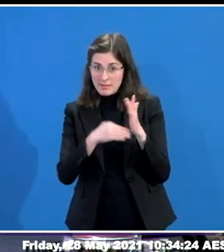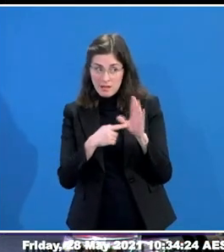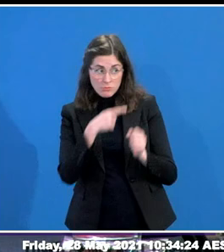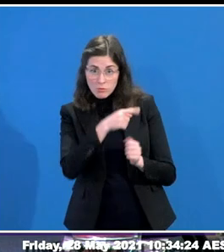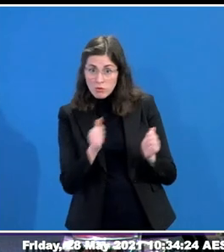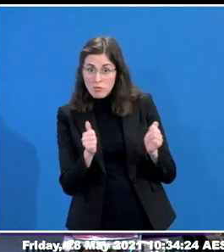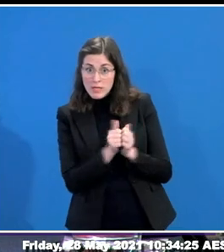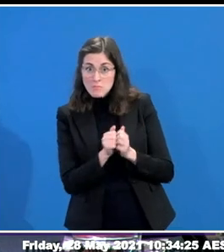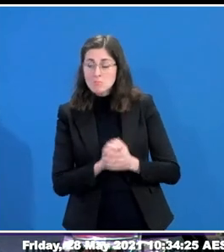If that is what you are saying.